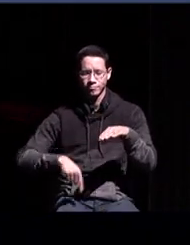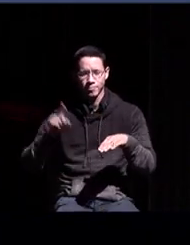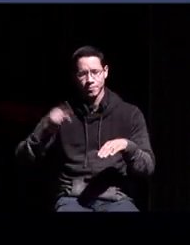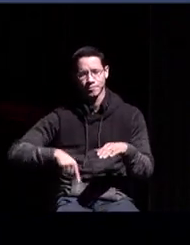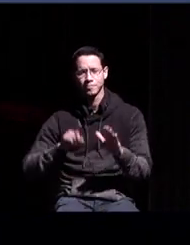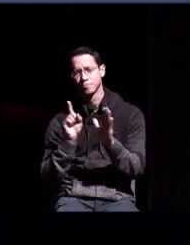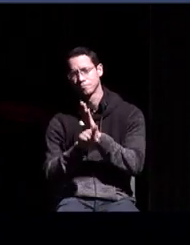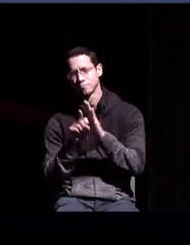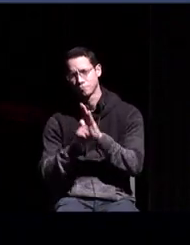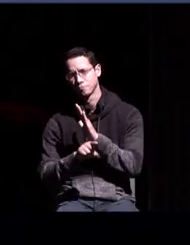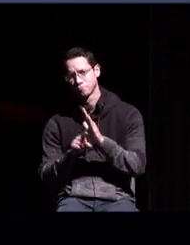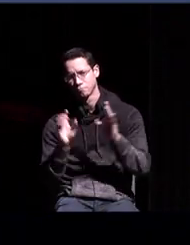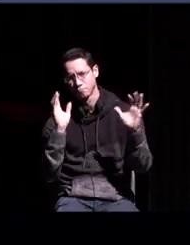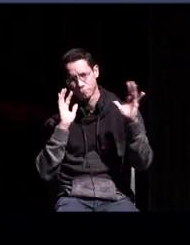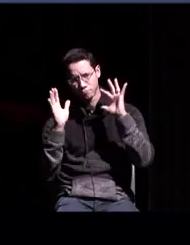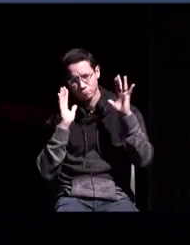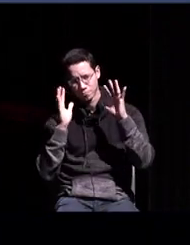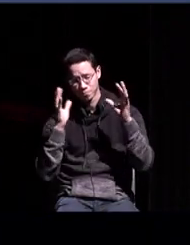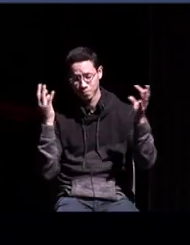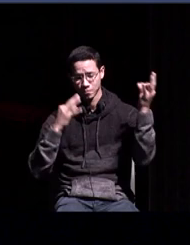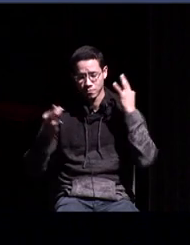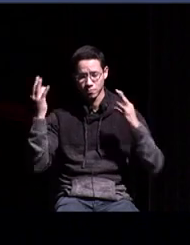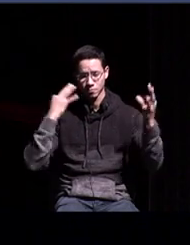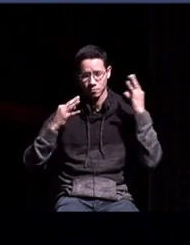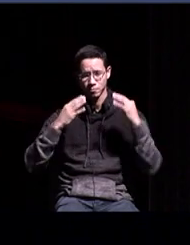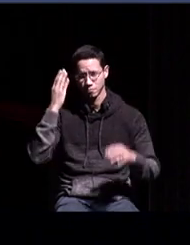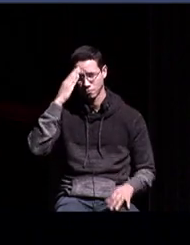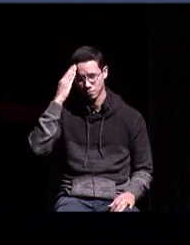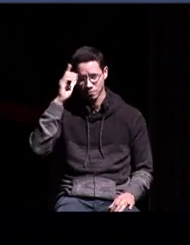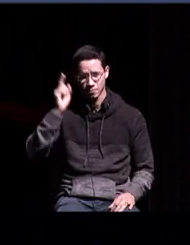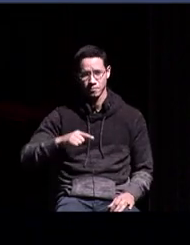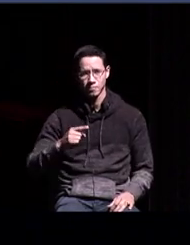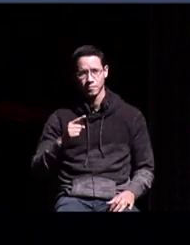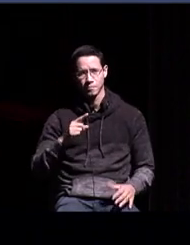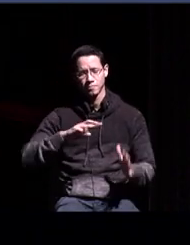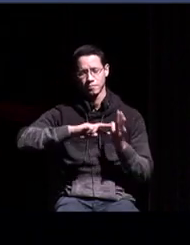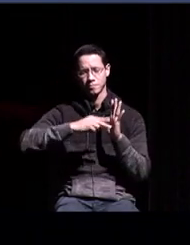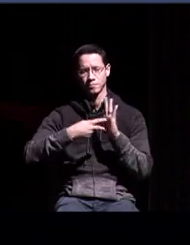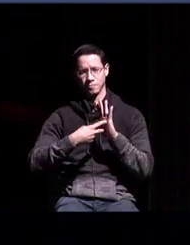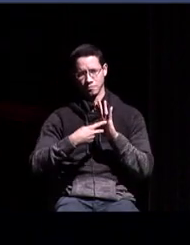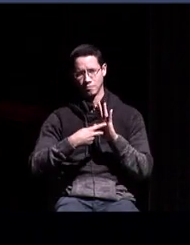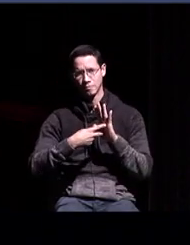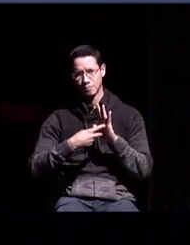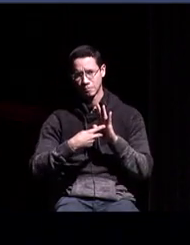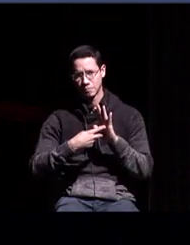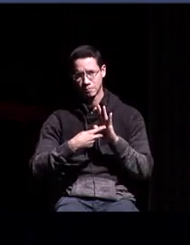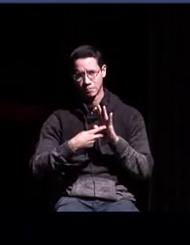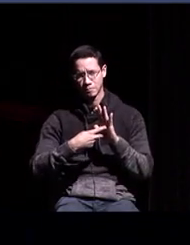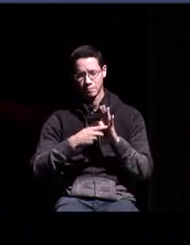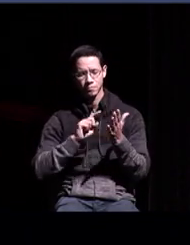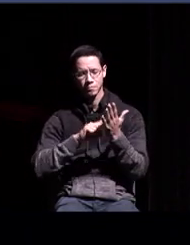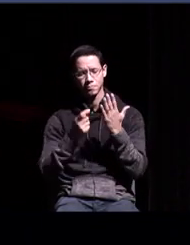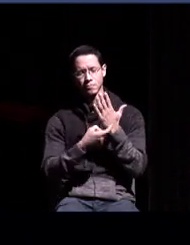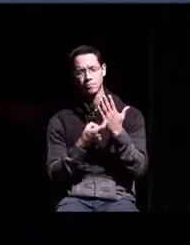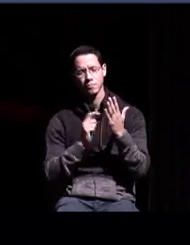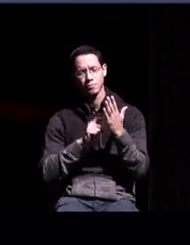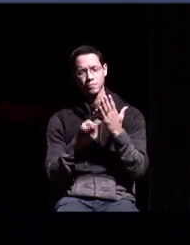and tourism, as I understand, is a big metaphor. We use tourism to understand the world and the life.